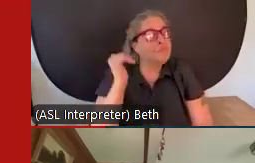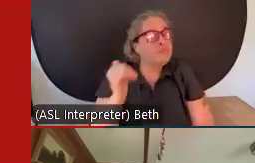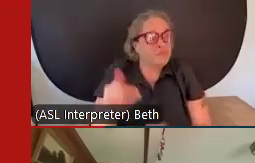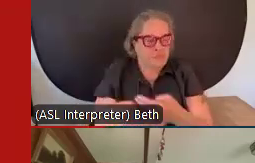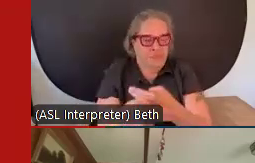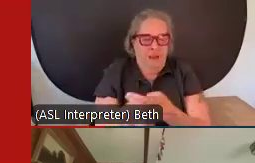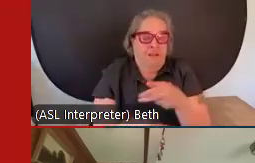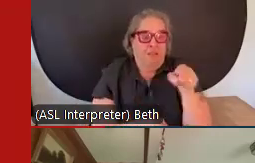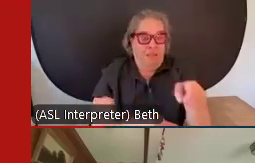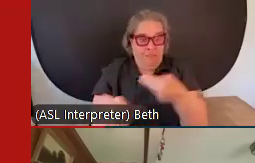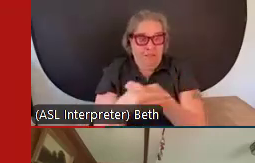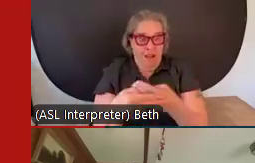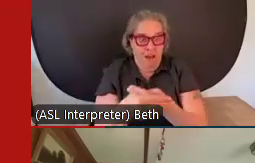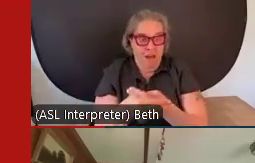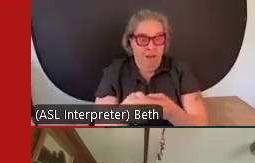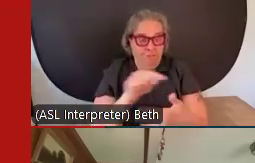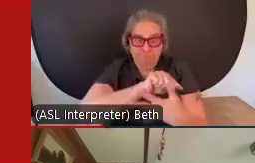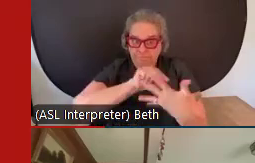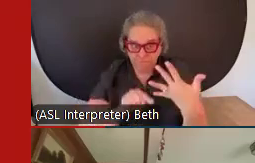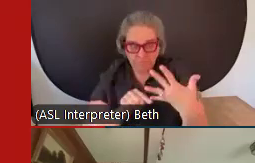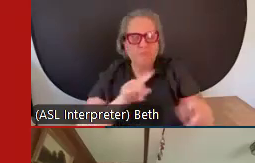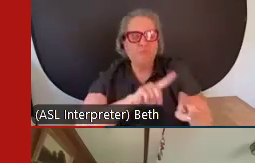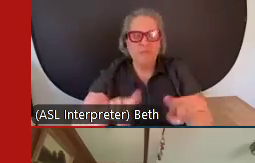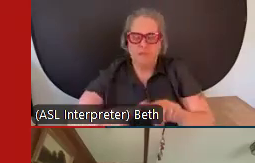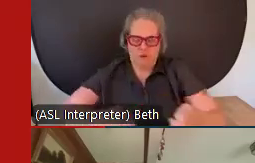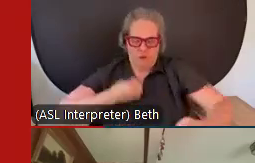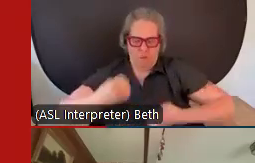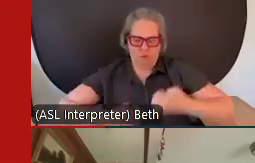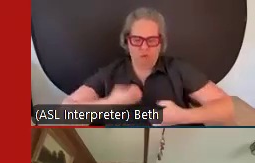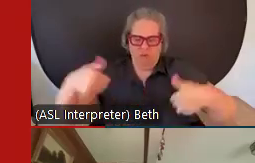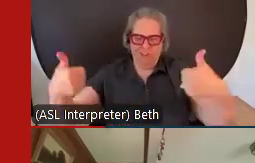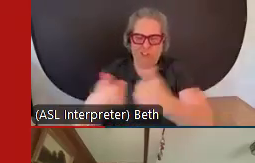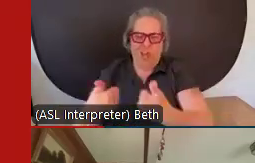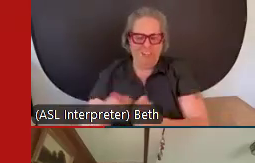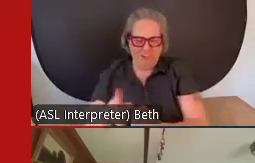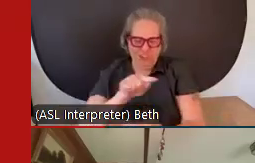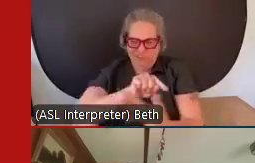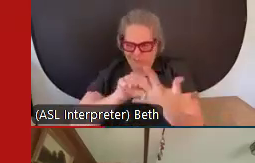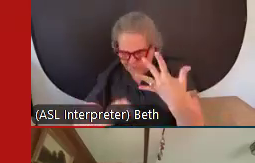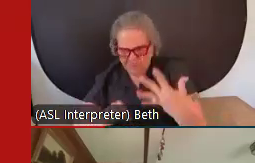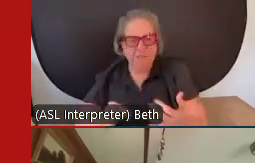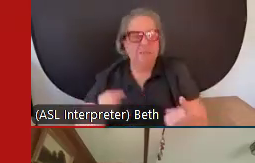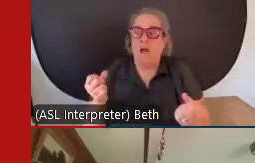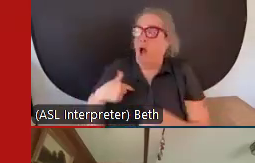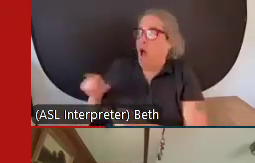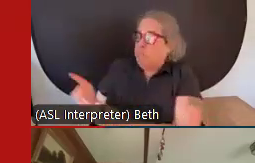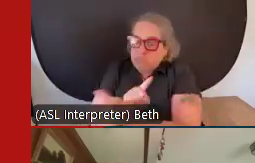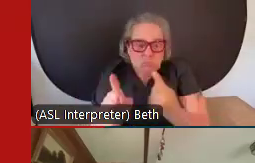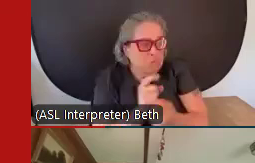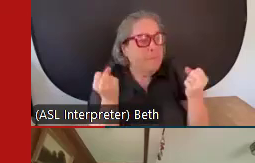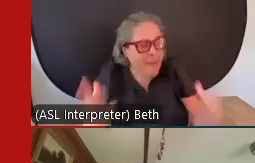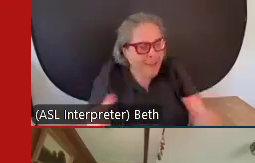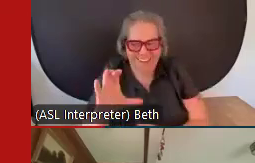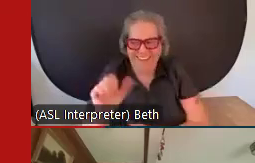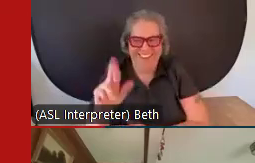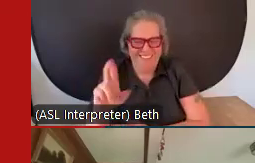So on this slide here, what you see are different emotional challenges that many caregivers have described to me over the years.